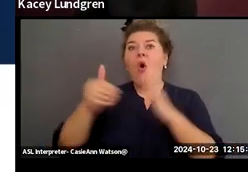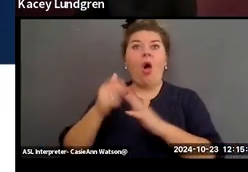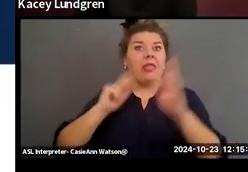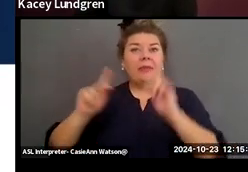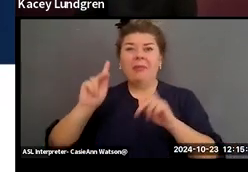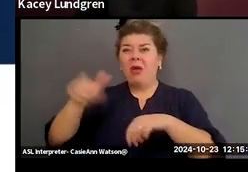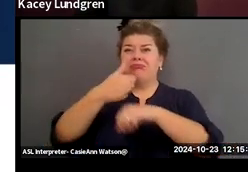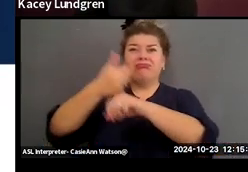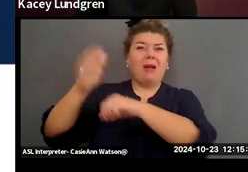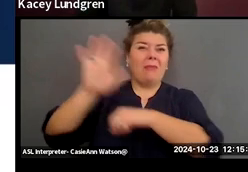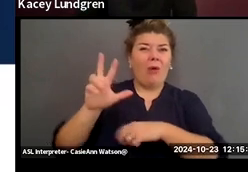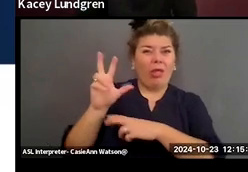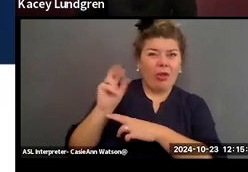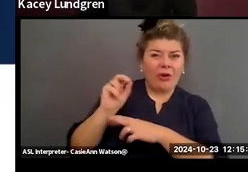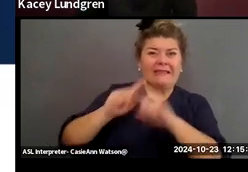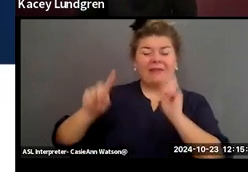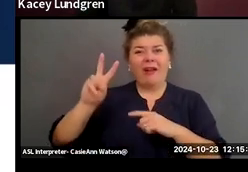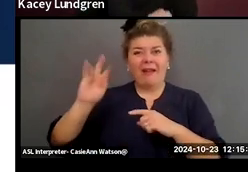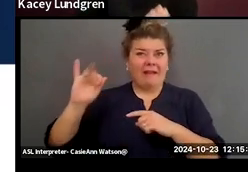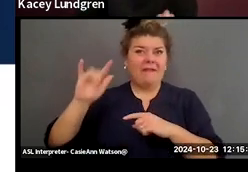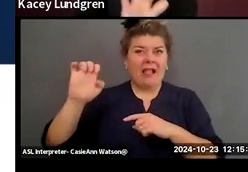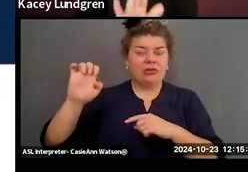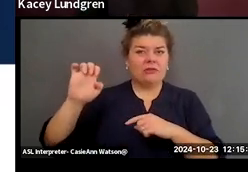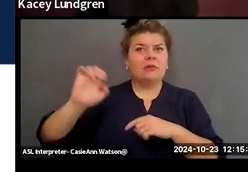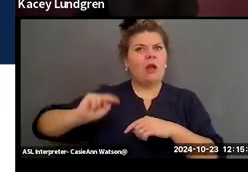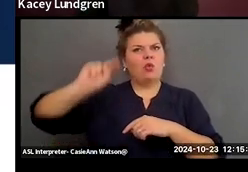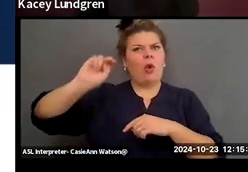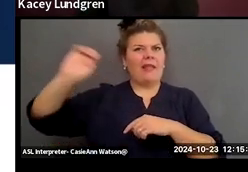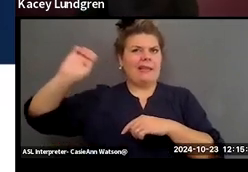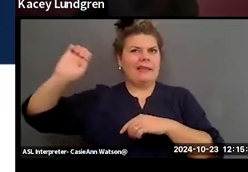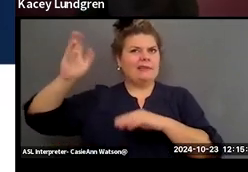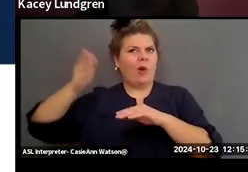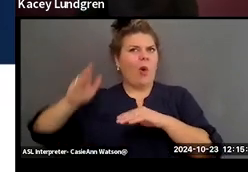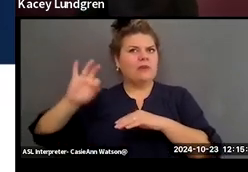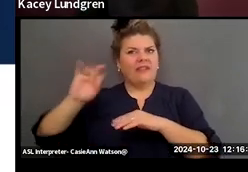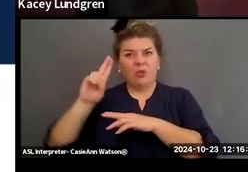about 30 additional villages along the northeastern coast of the United States.